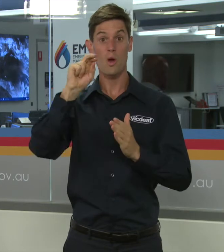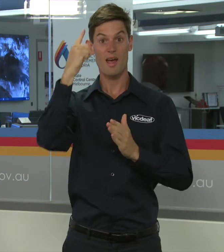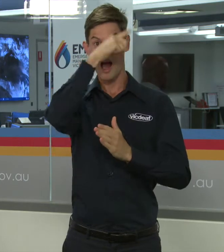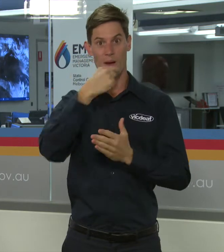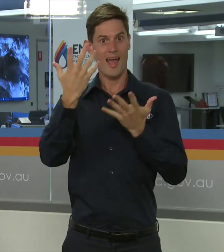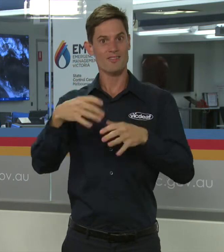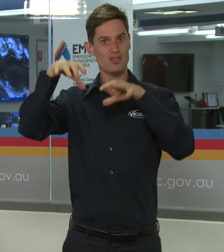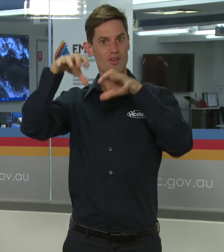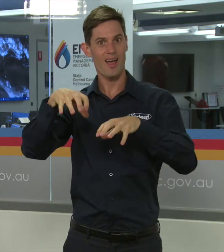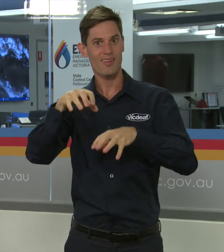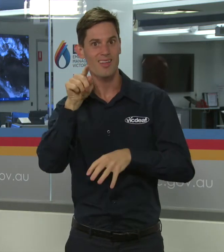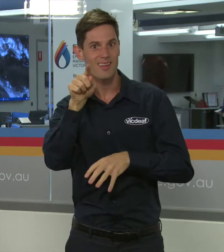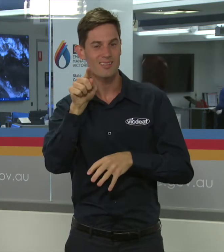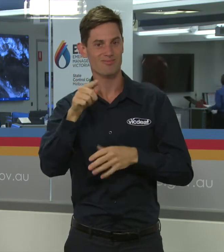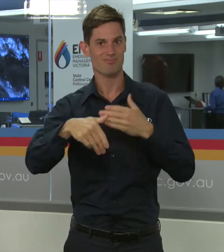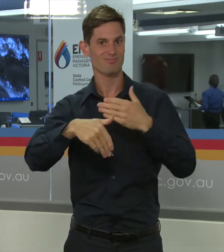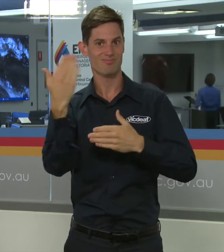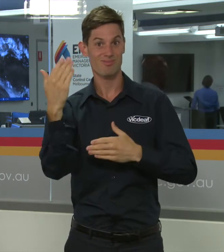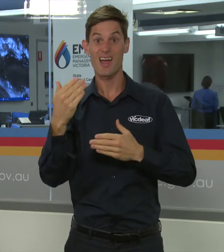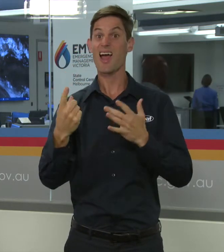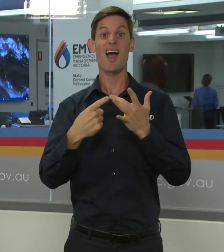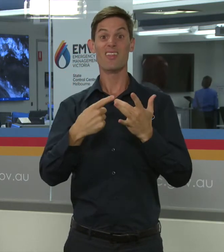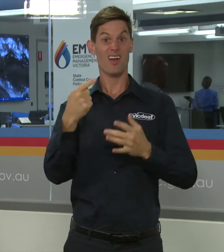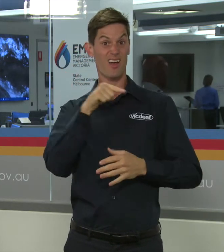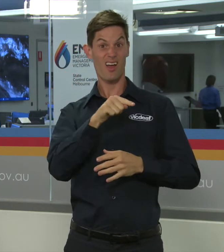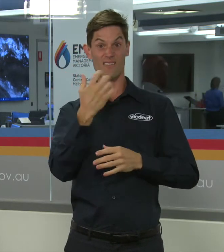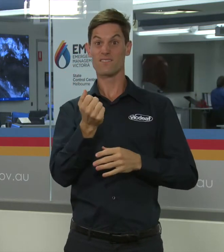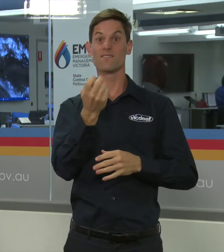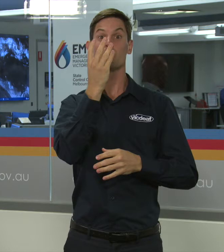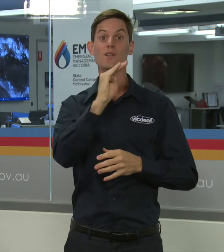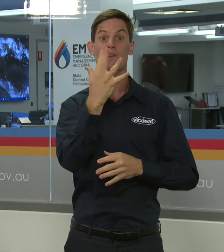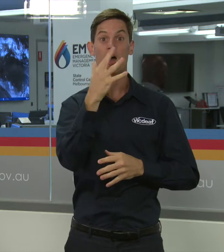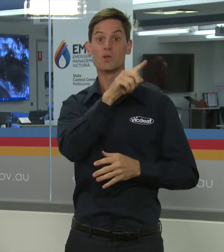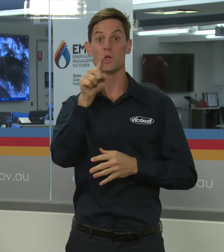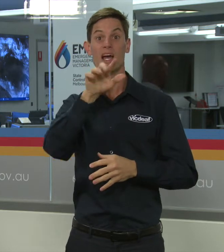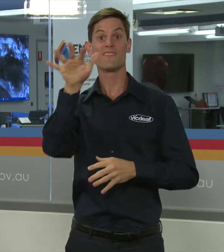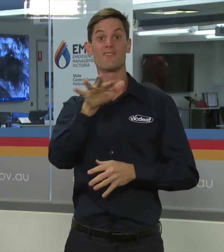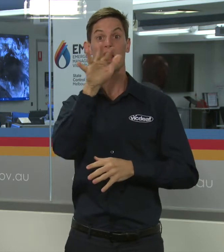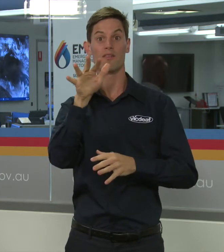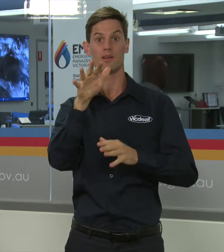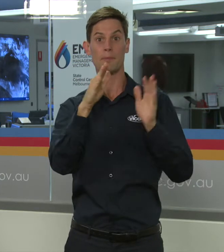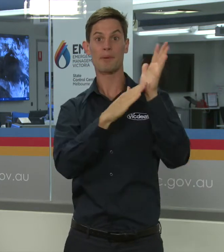And in some places it’s recorded 45-50mm to the east of Melbourne, but then in East